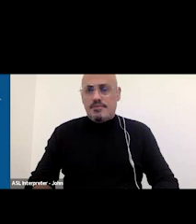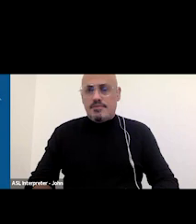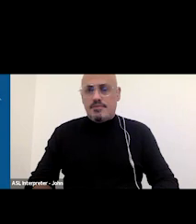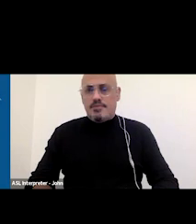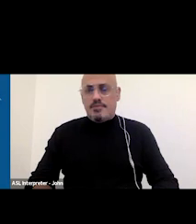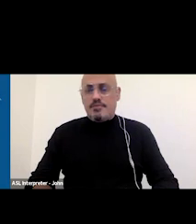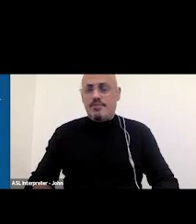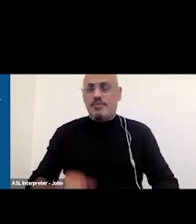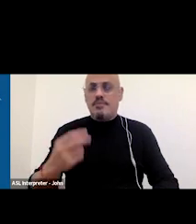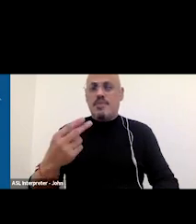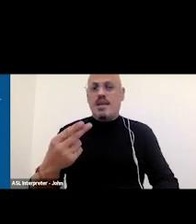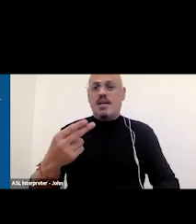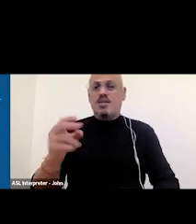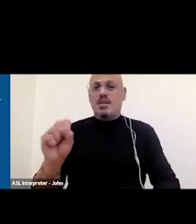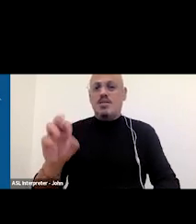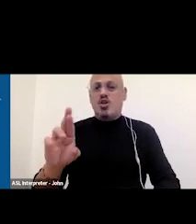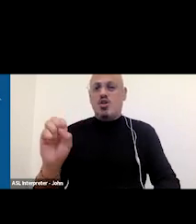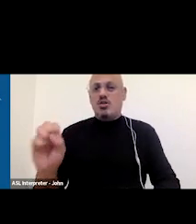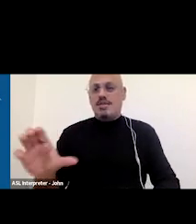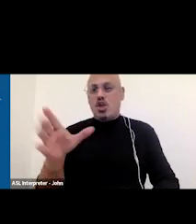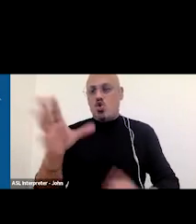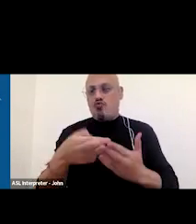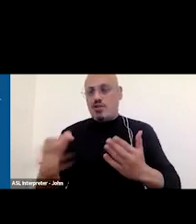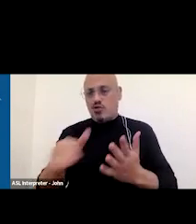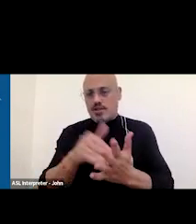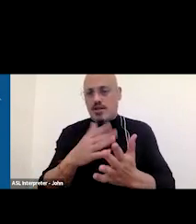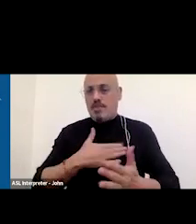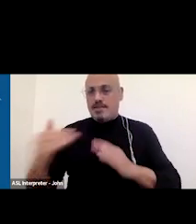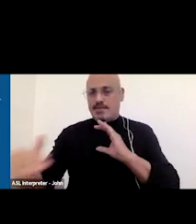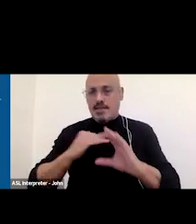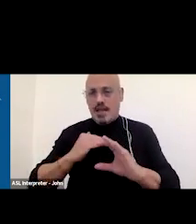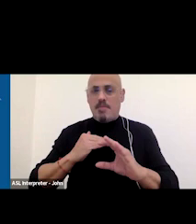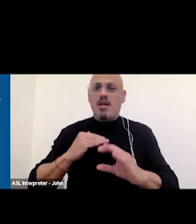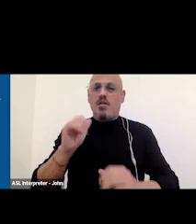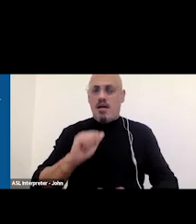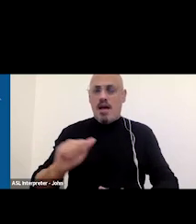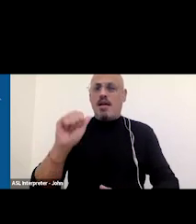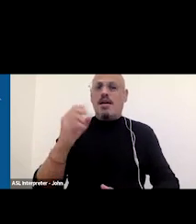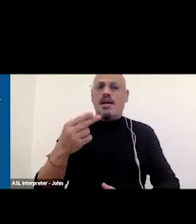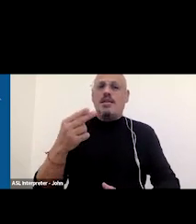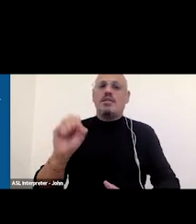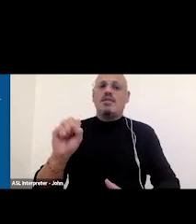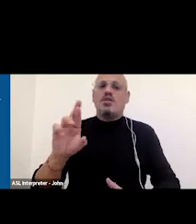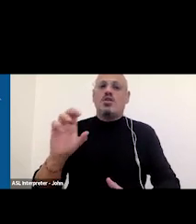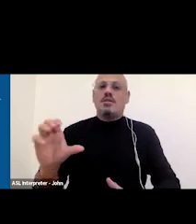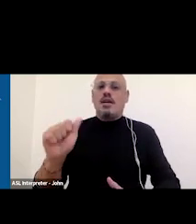The HSRC is your resource center, so please email us at hsrc@acl.hhs.gov